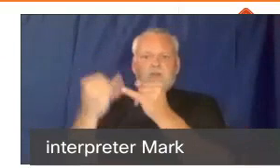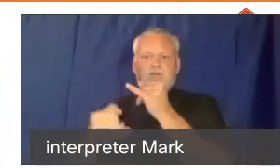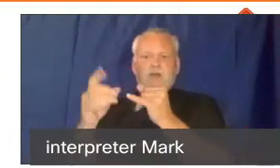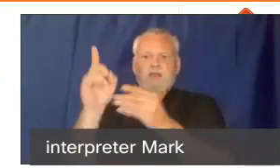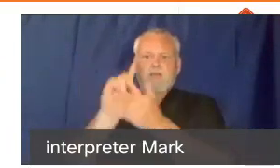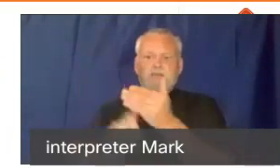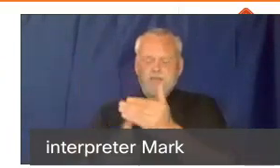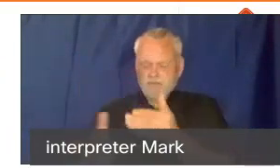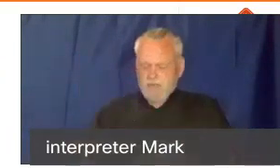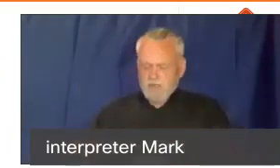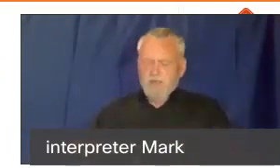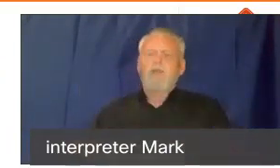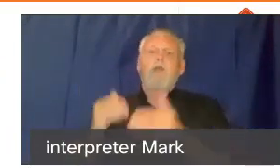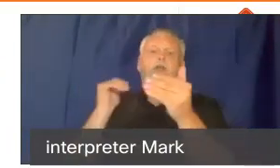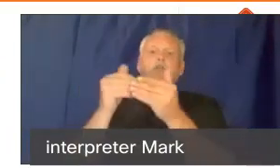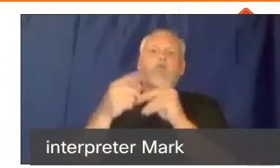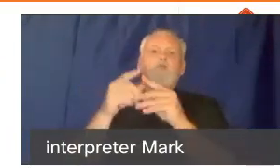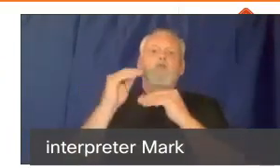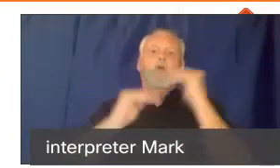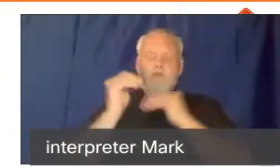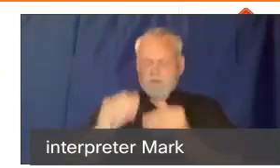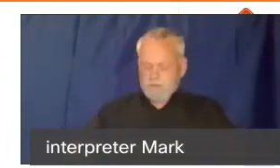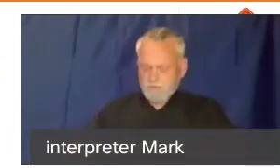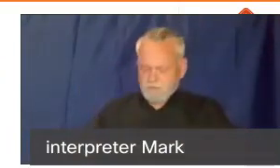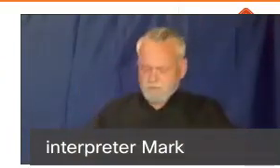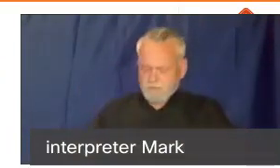And moving toward construction, we move on to the next slide.